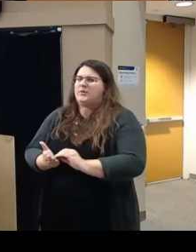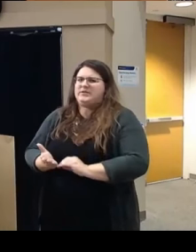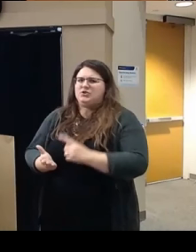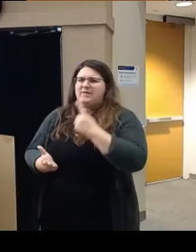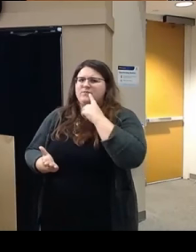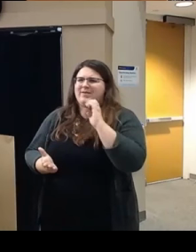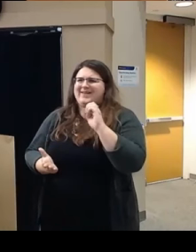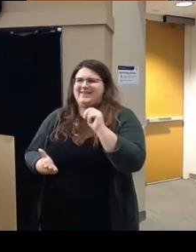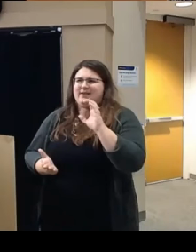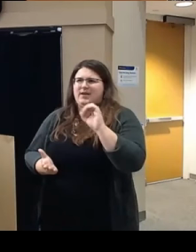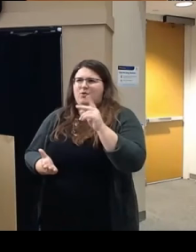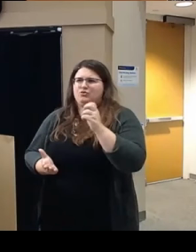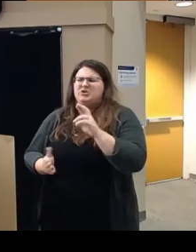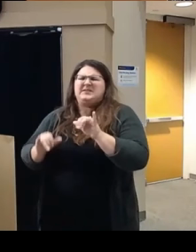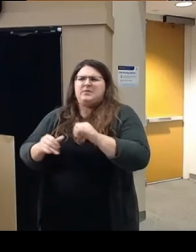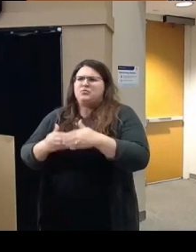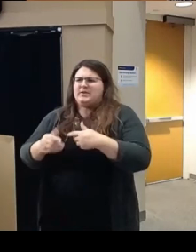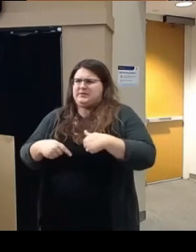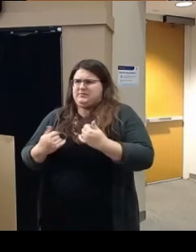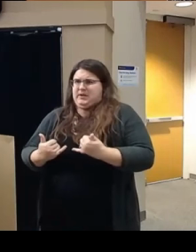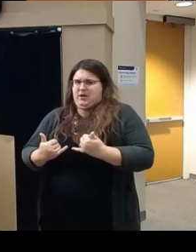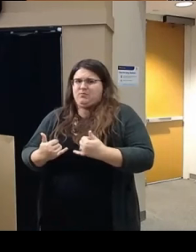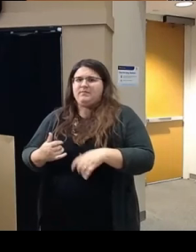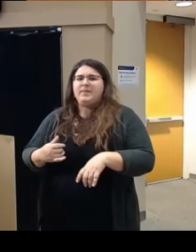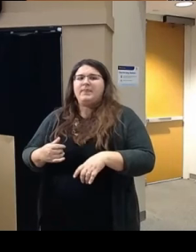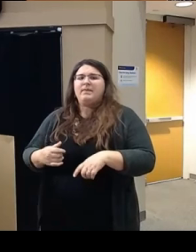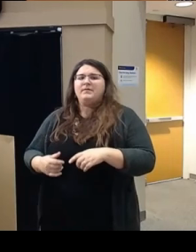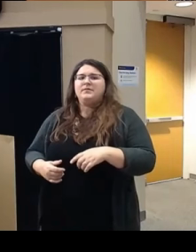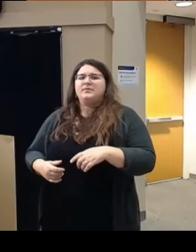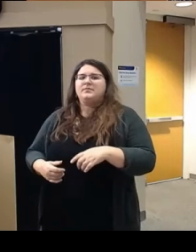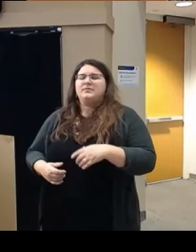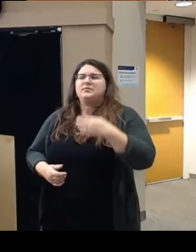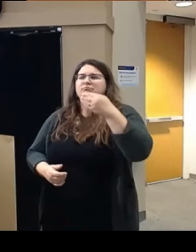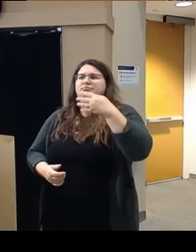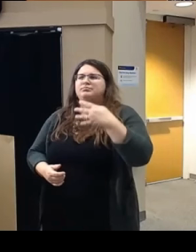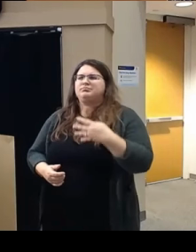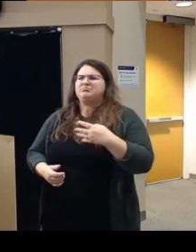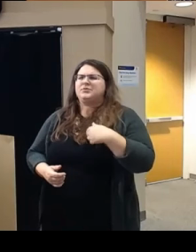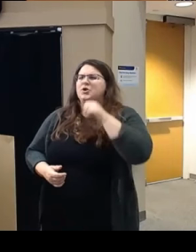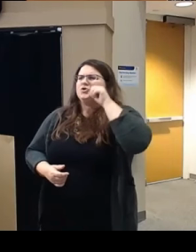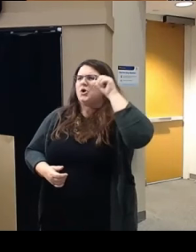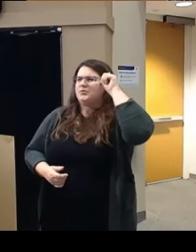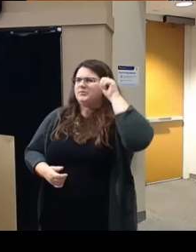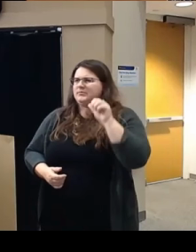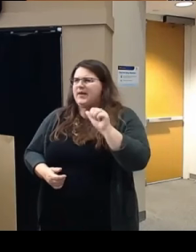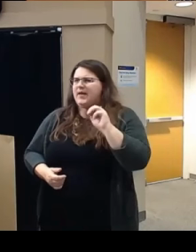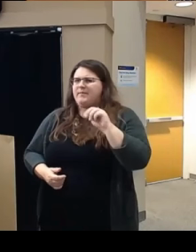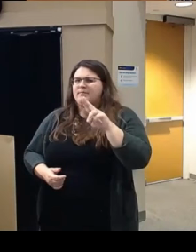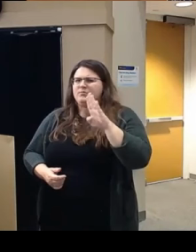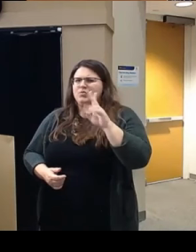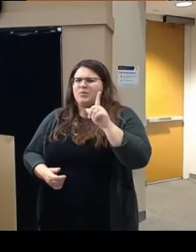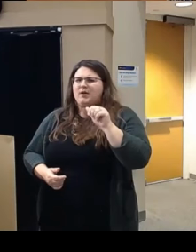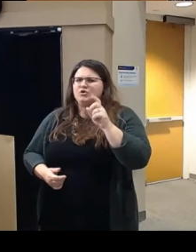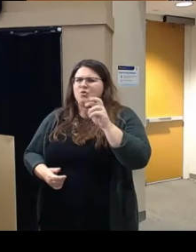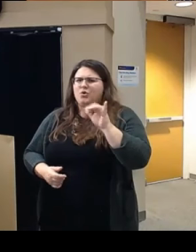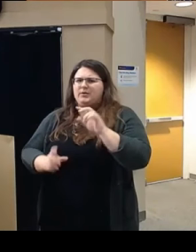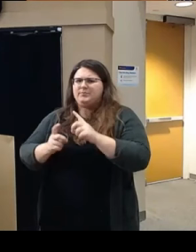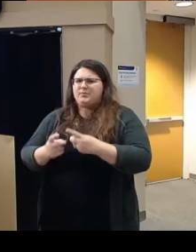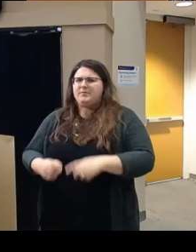plan now and I'm going to be doing this in the adult ambulatory Chestnut department so when